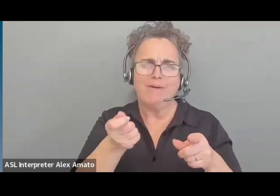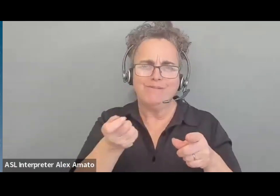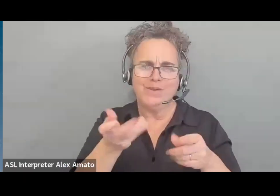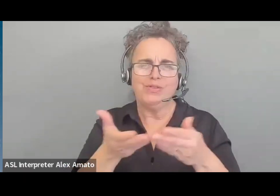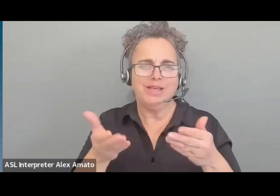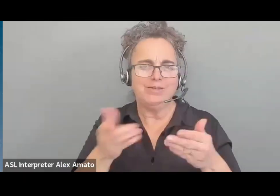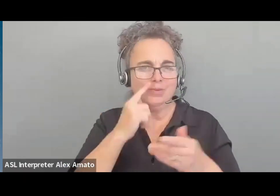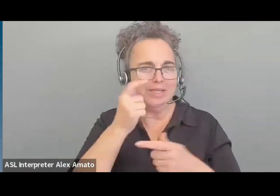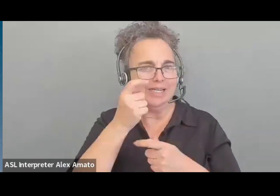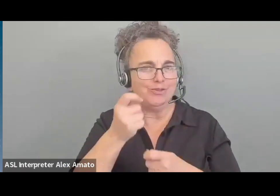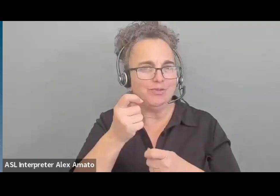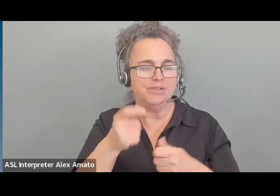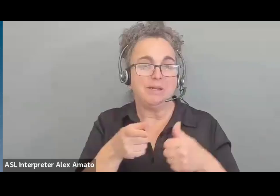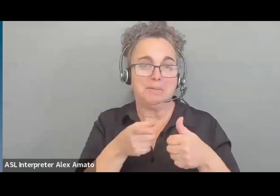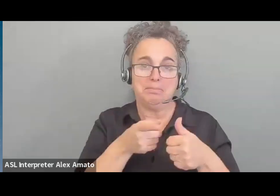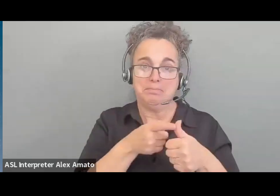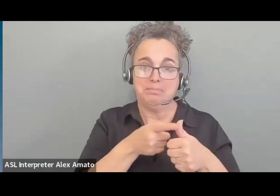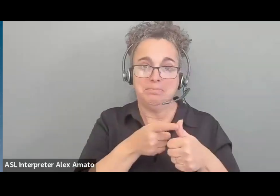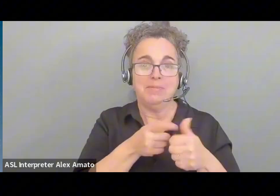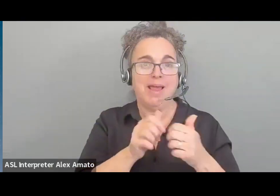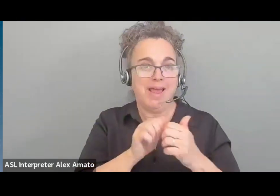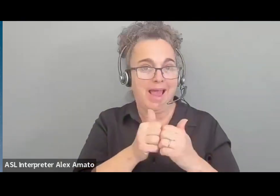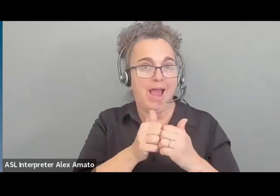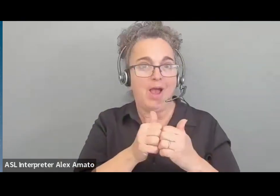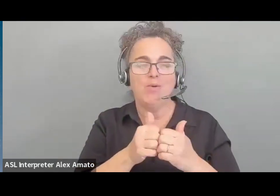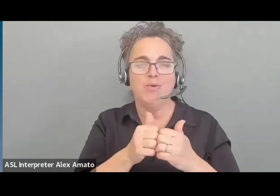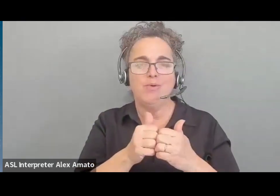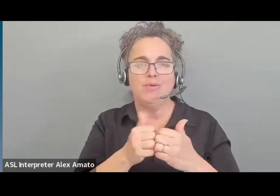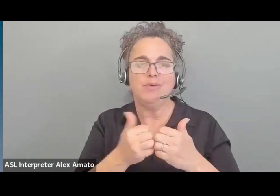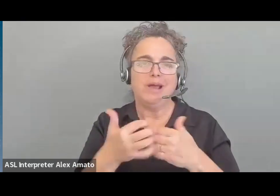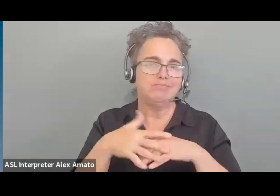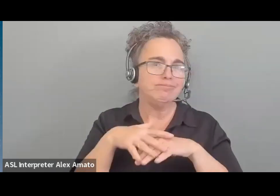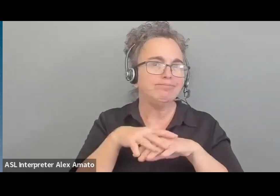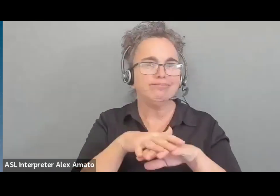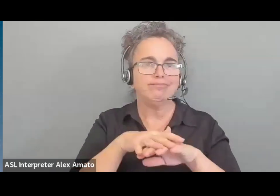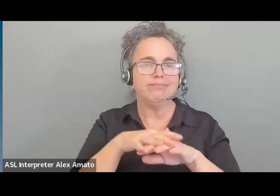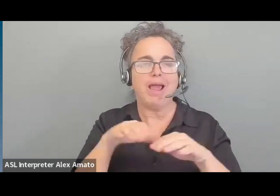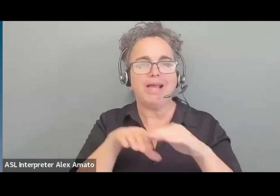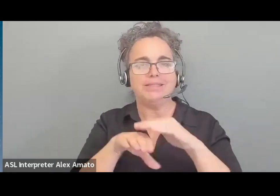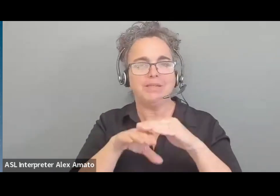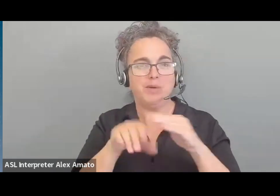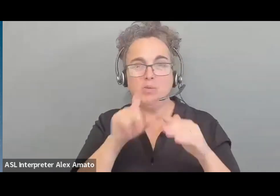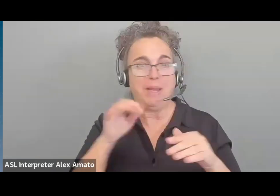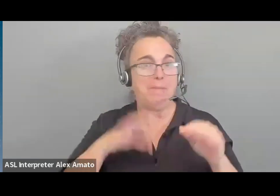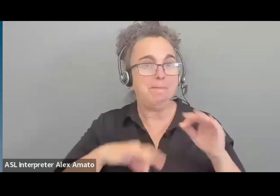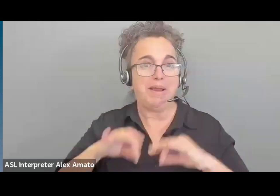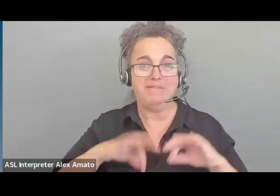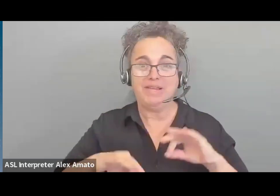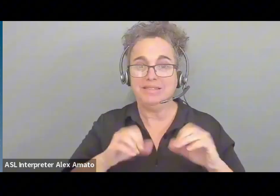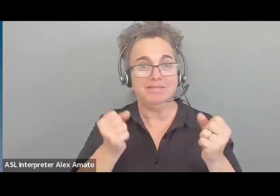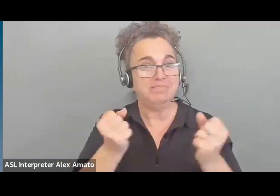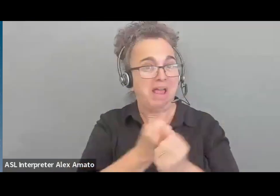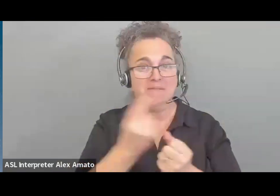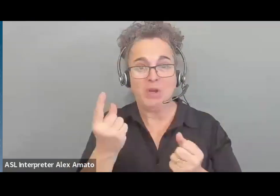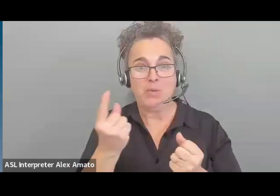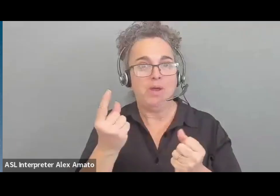First, that how incorporating accessibility benefits everyone and that the, the bigger and the broader gaming community.